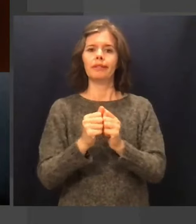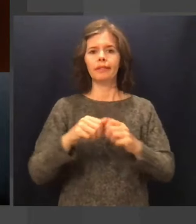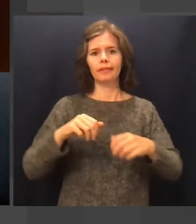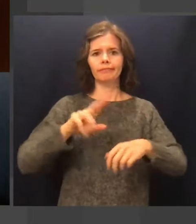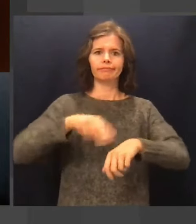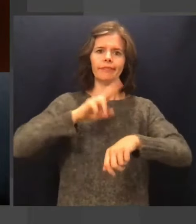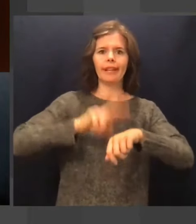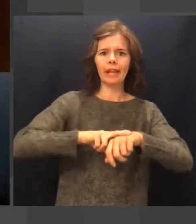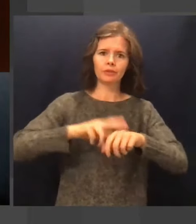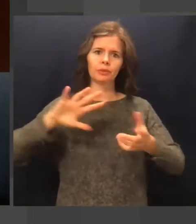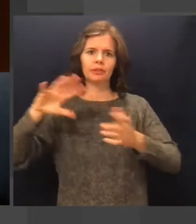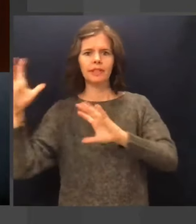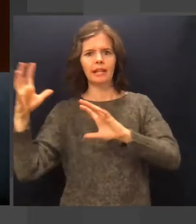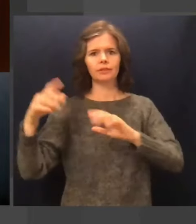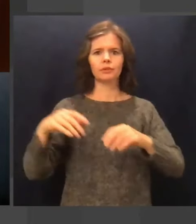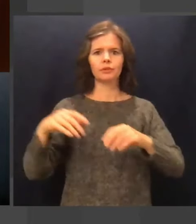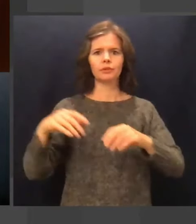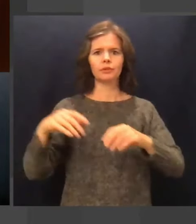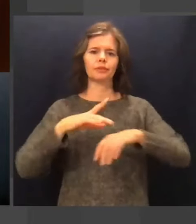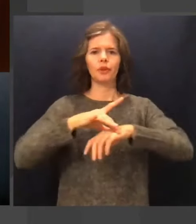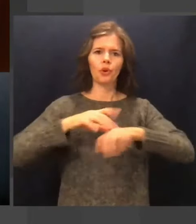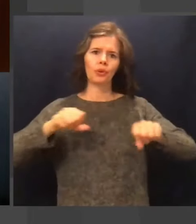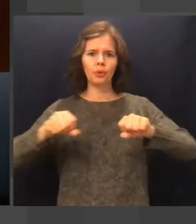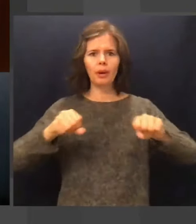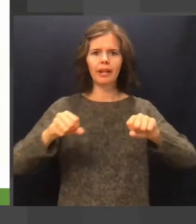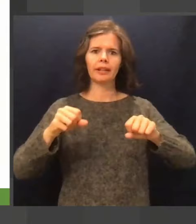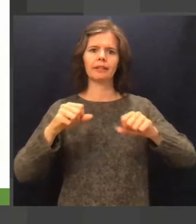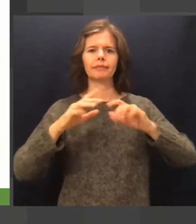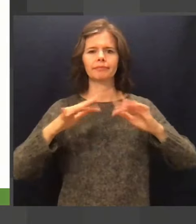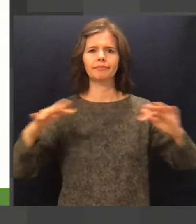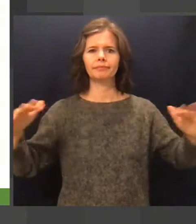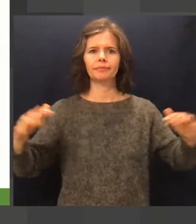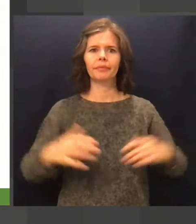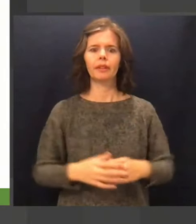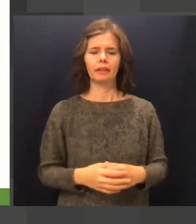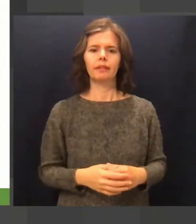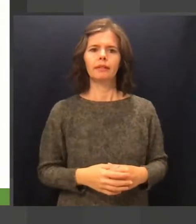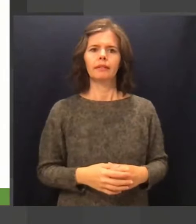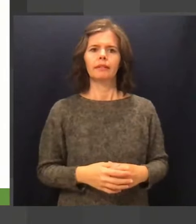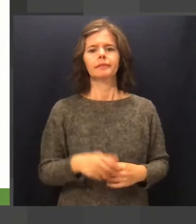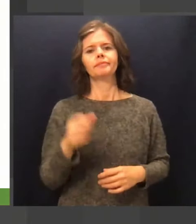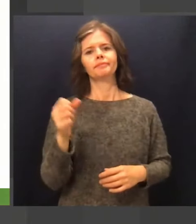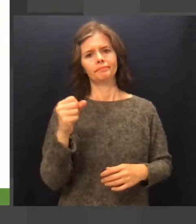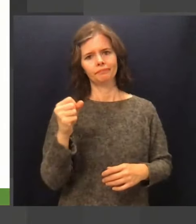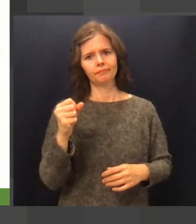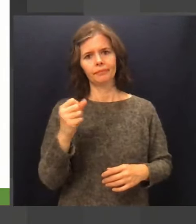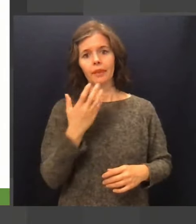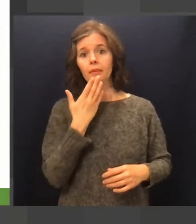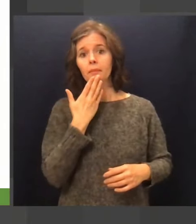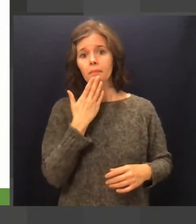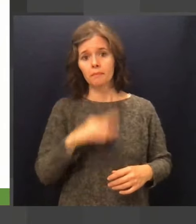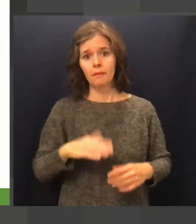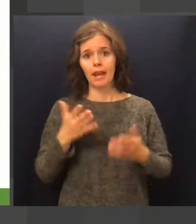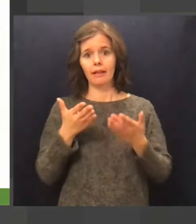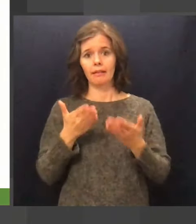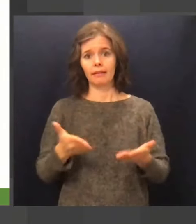THAT KIND OF CONTRADICTS ONE OF OUR GUIDING PRINCIPLES THAT BAD